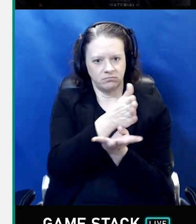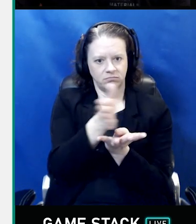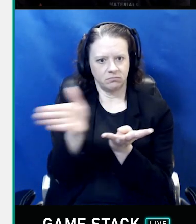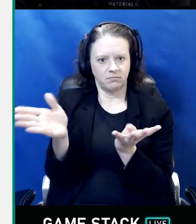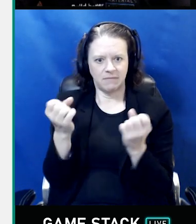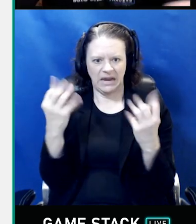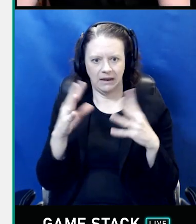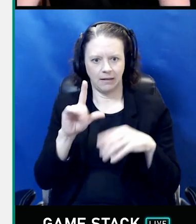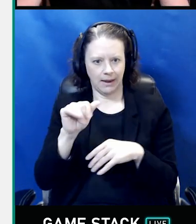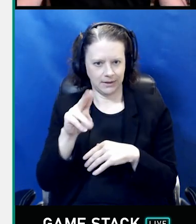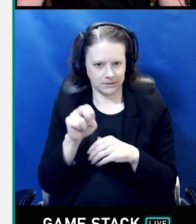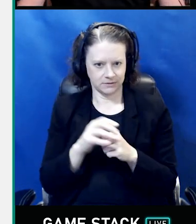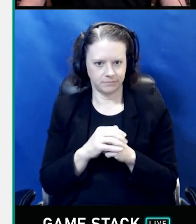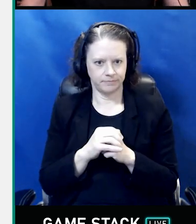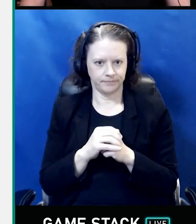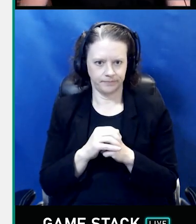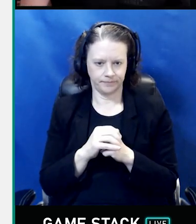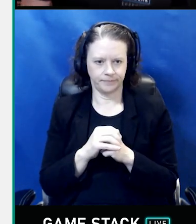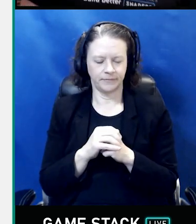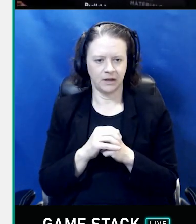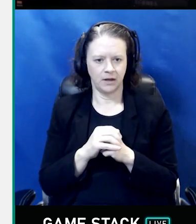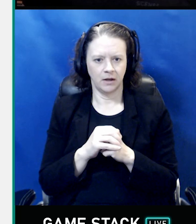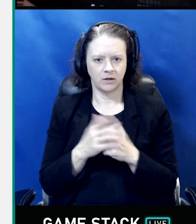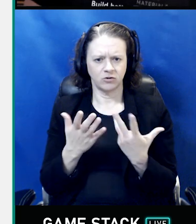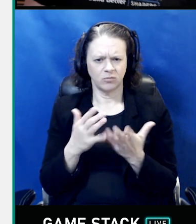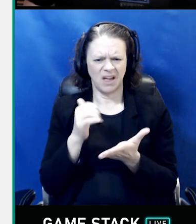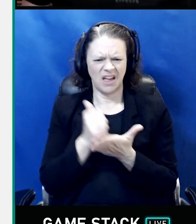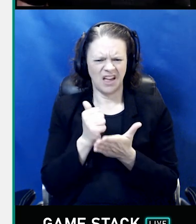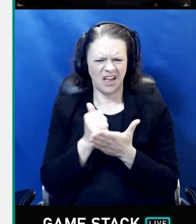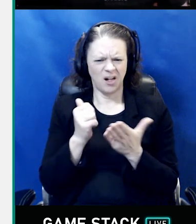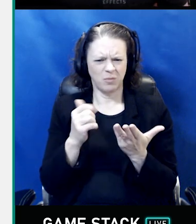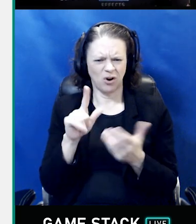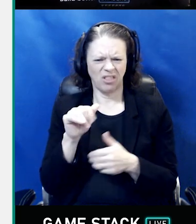So, what are helper lanes? In pixel shaders